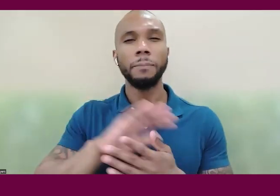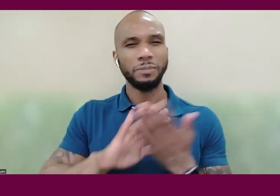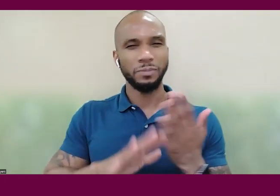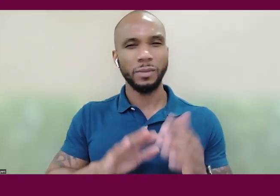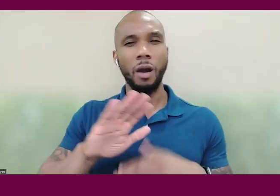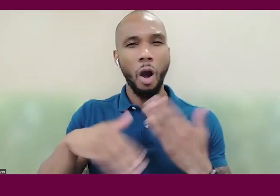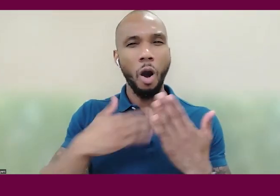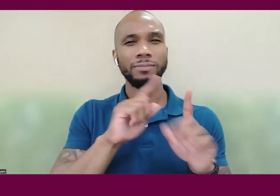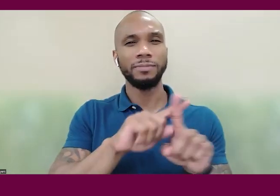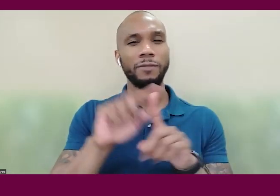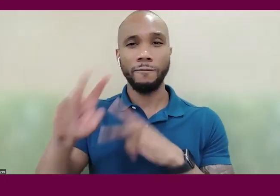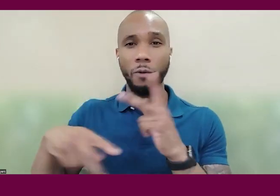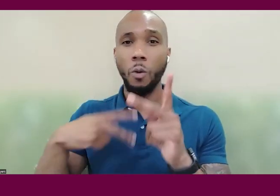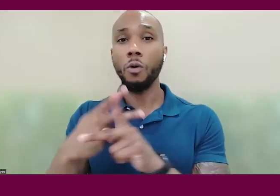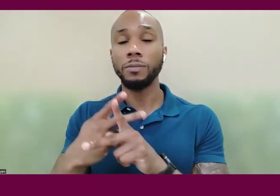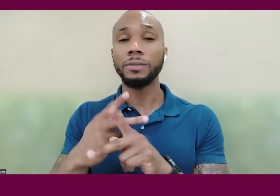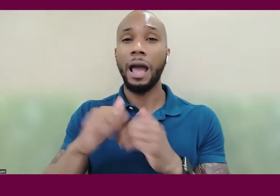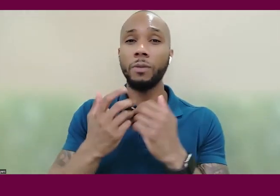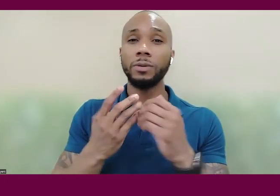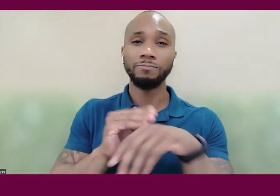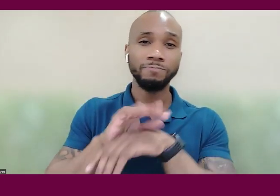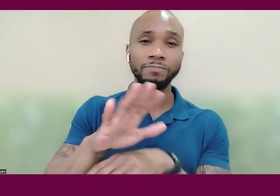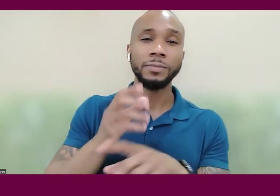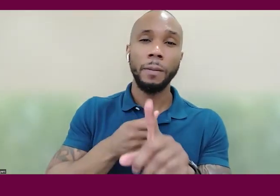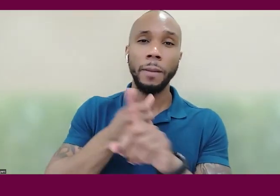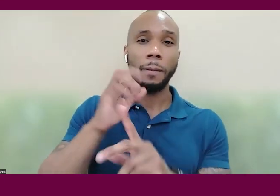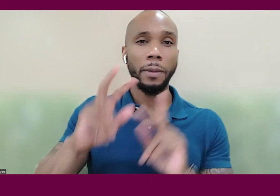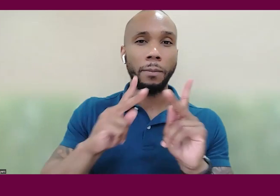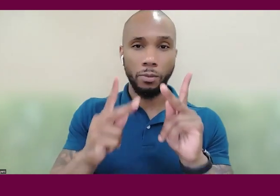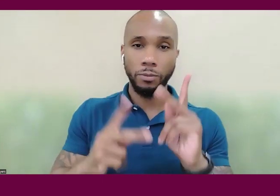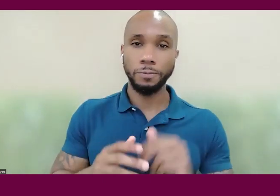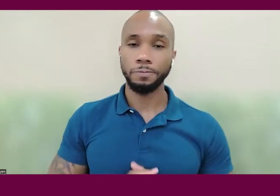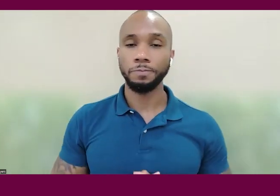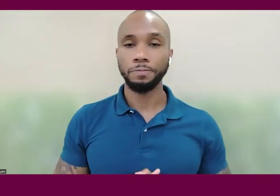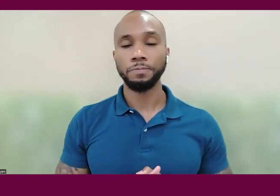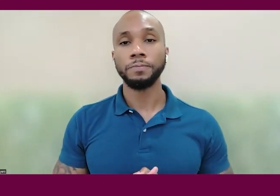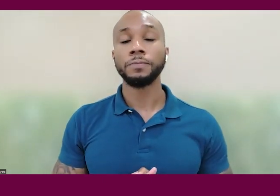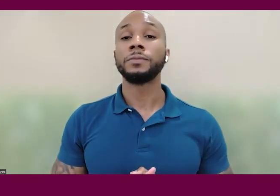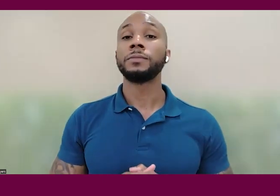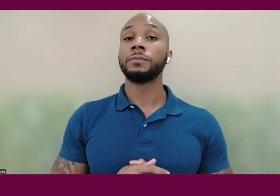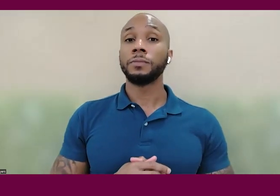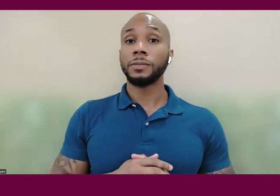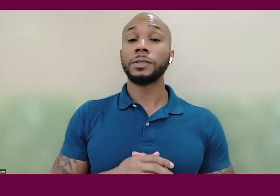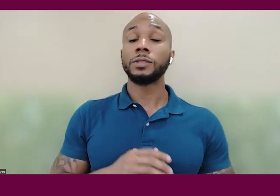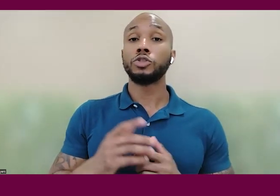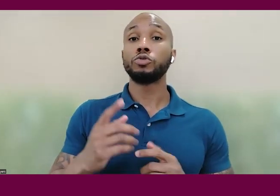forms, we have to know how it's affecting people the most in order to say that what